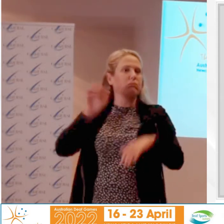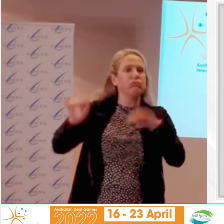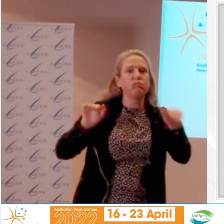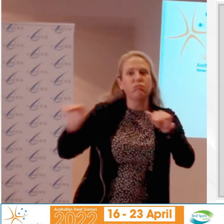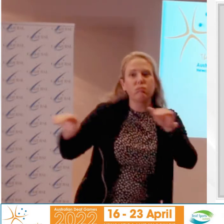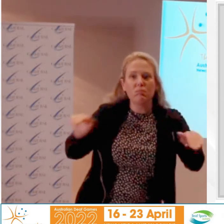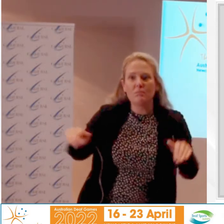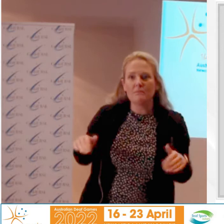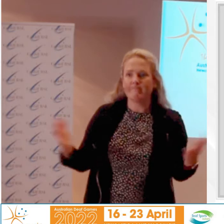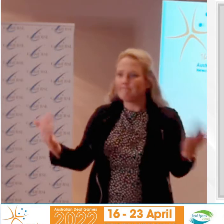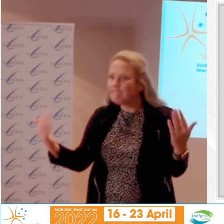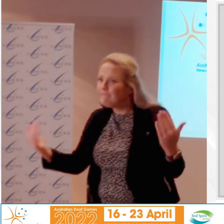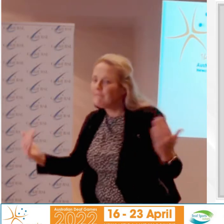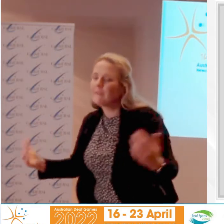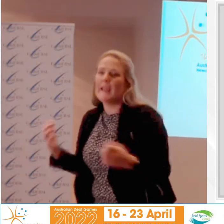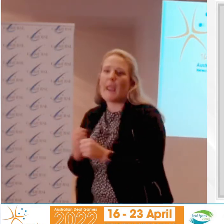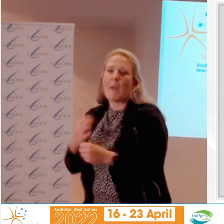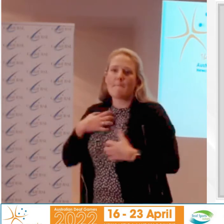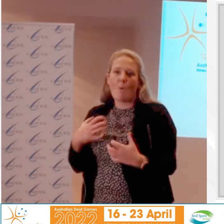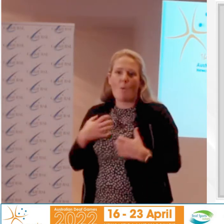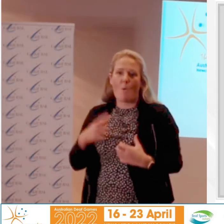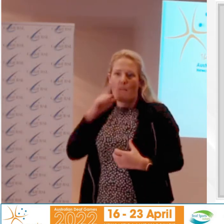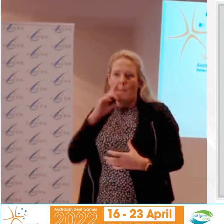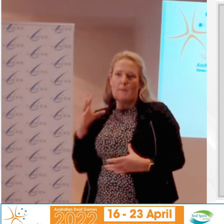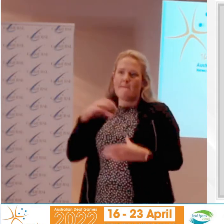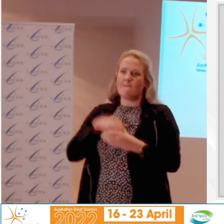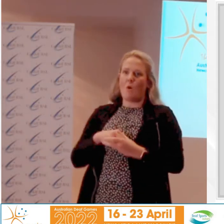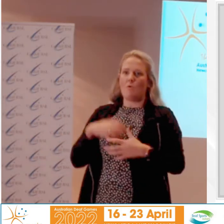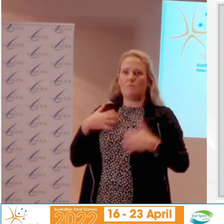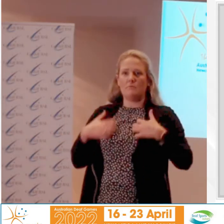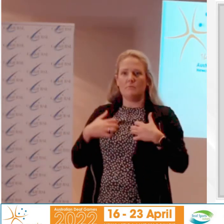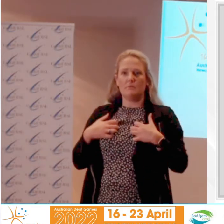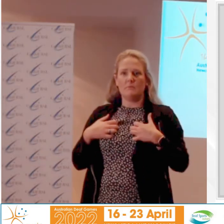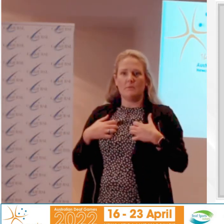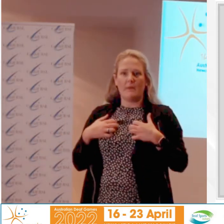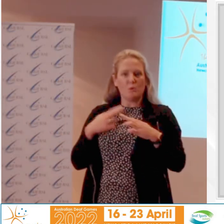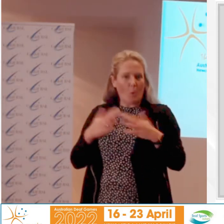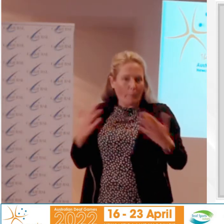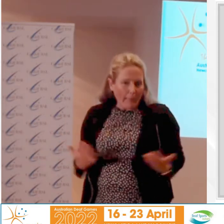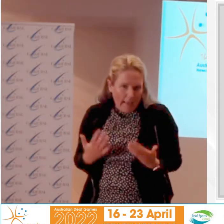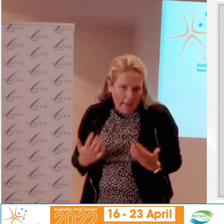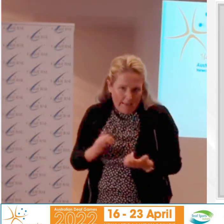so i'll be um getting everyone on board and hopefully we can get more people involved